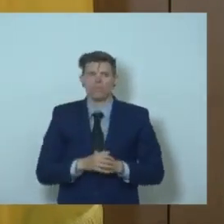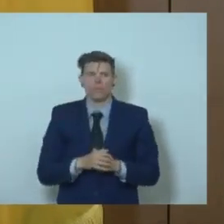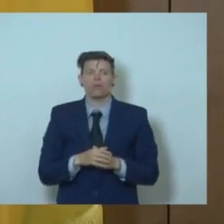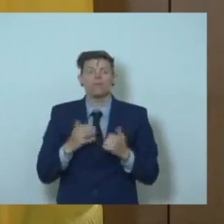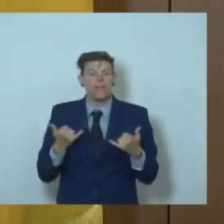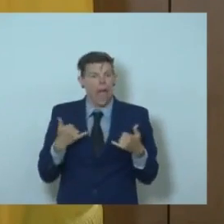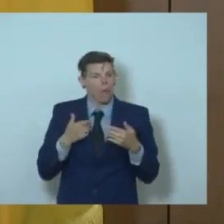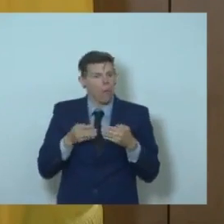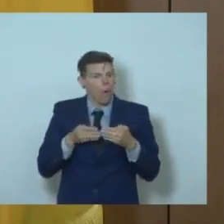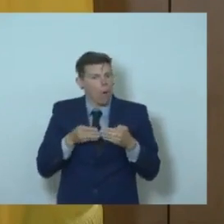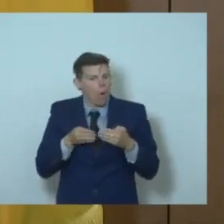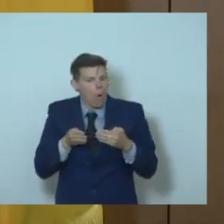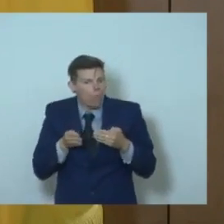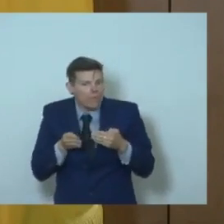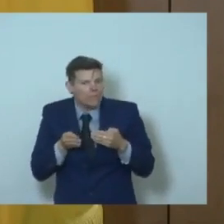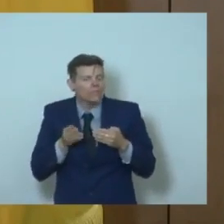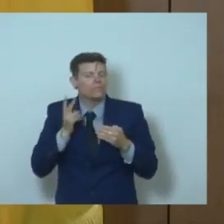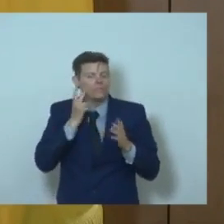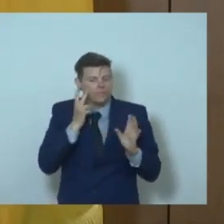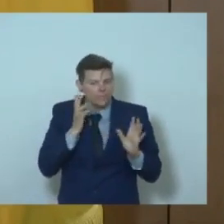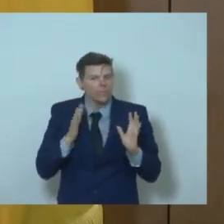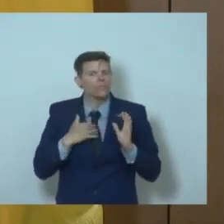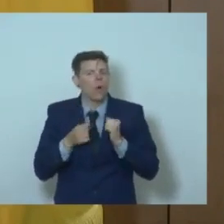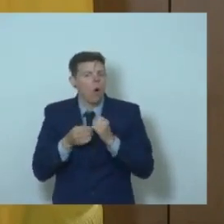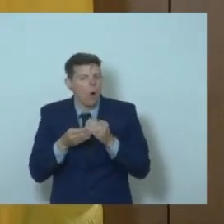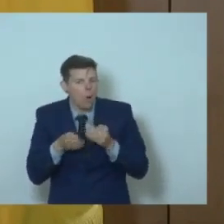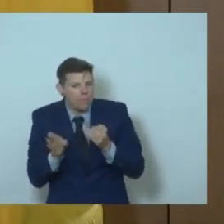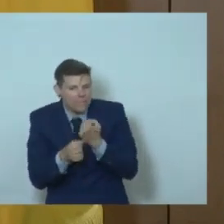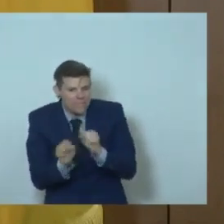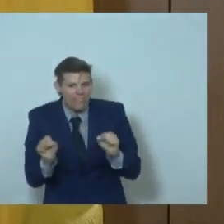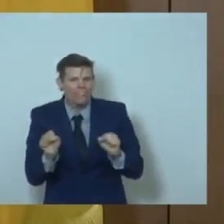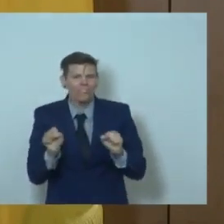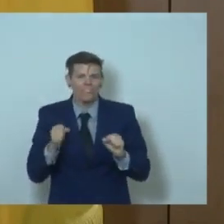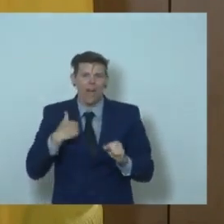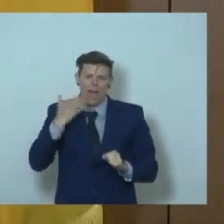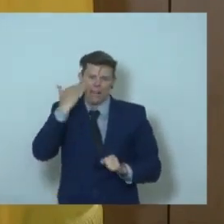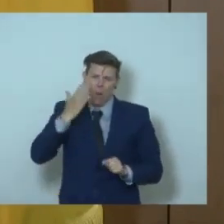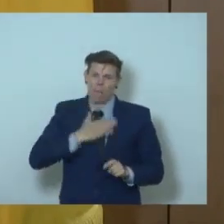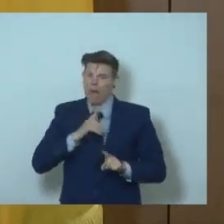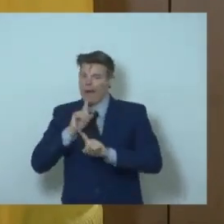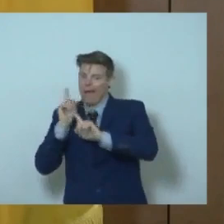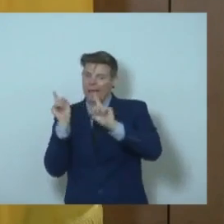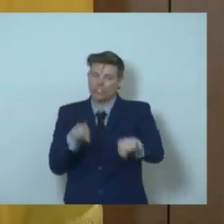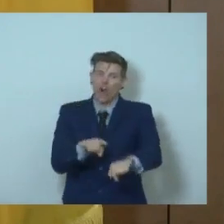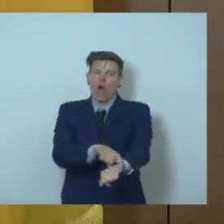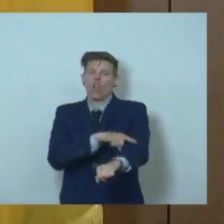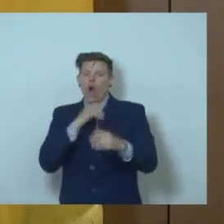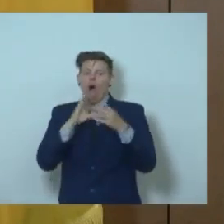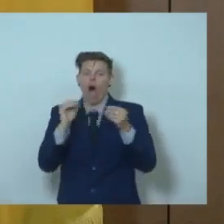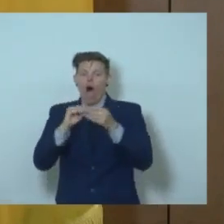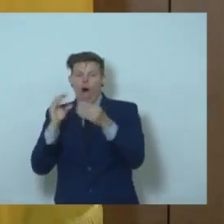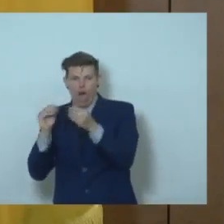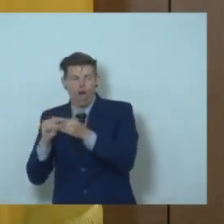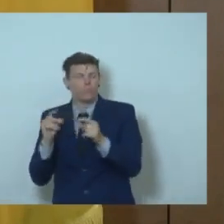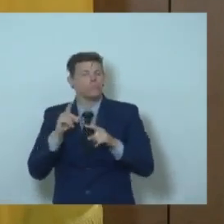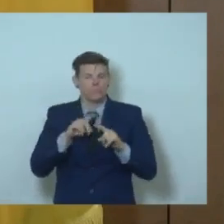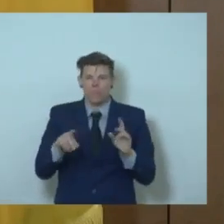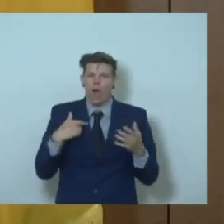SO AGAIN, I JUST WANT TO MAKE SURE THAT AS WE OPEN IT SAFE I GET THIS ALL THE TIME AND THEN I’LL IT’S A LONG ANSWER BUT PEOPLE ARE REALLY ANXIOUS.